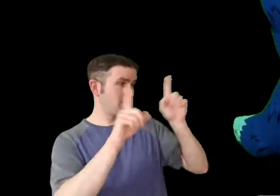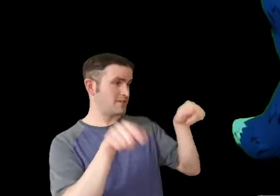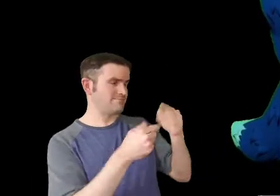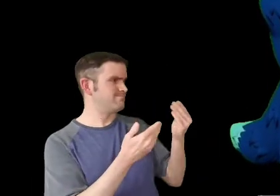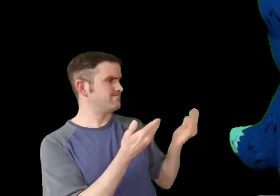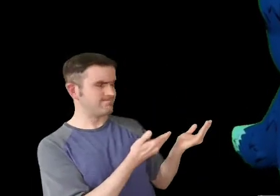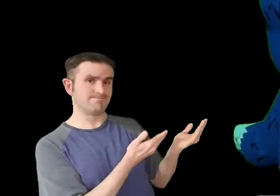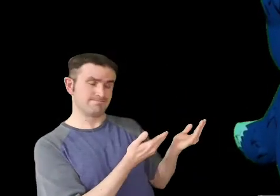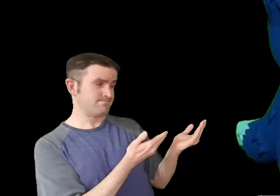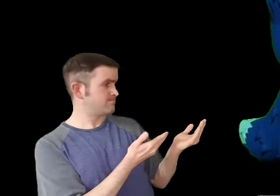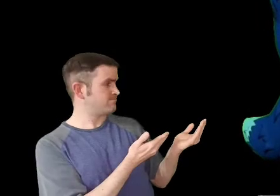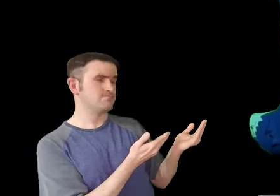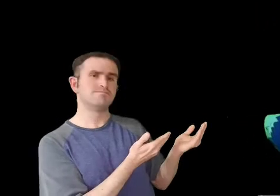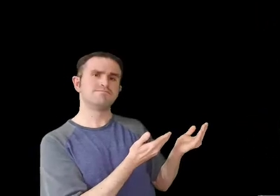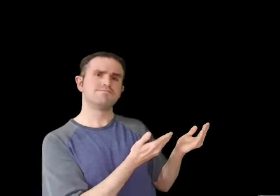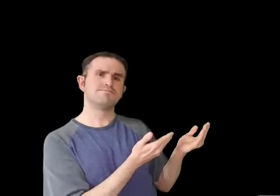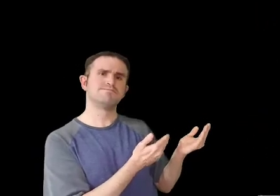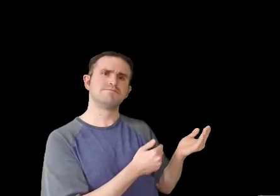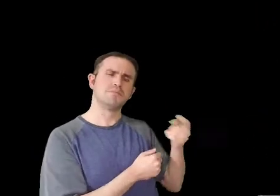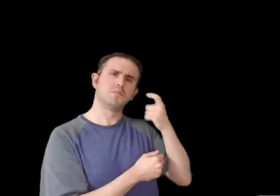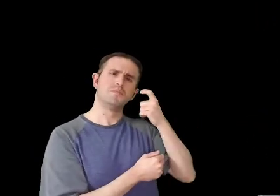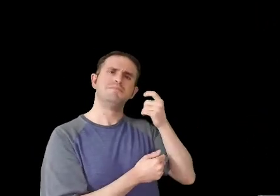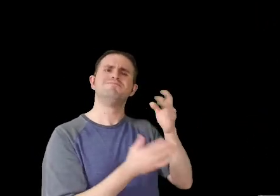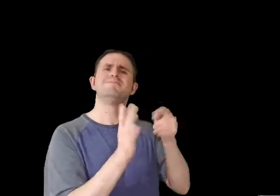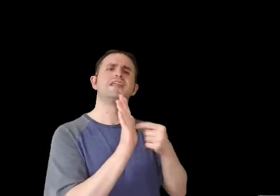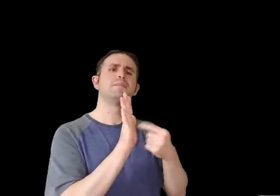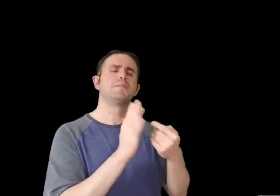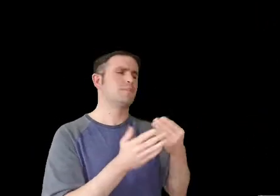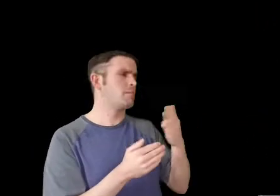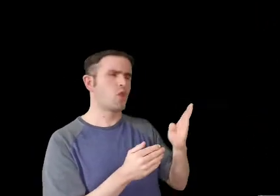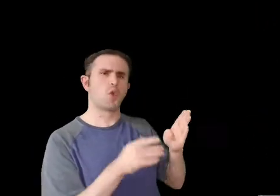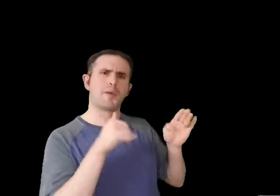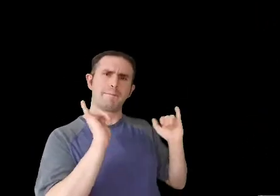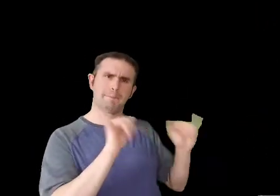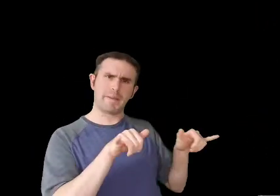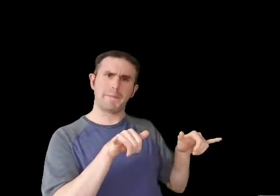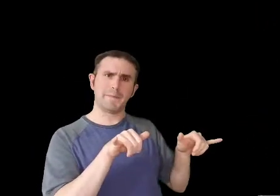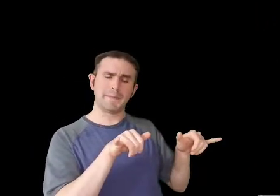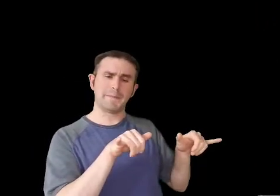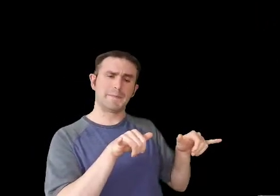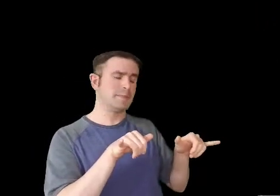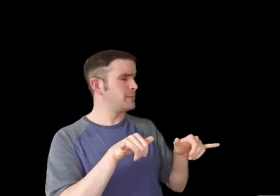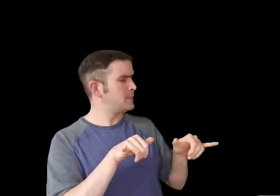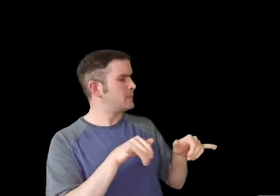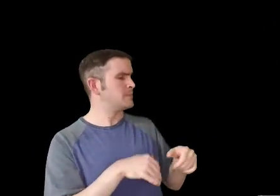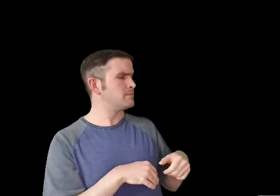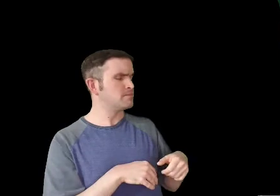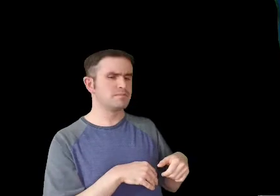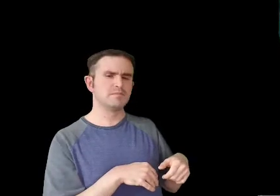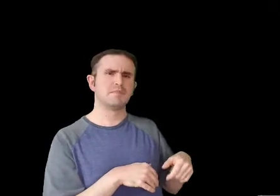now let's say that we're still dealing with that blue, right? But now, let's say I don't want